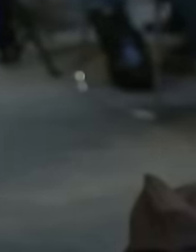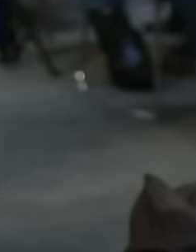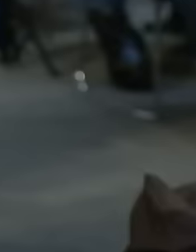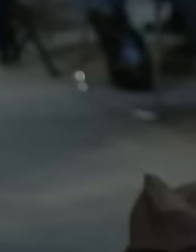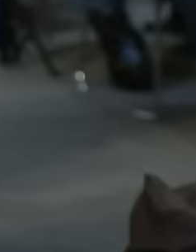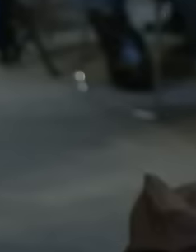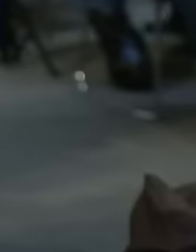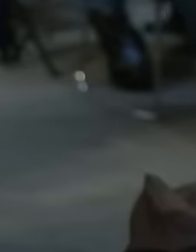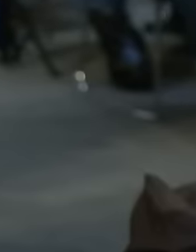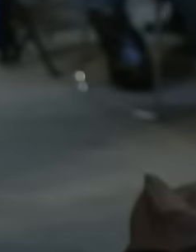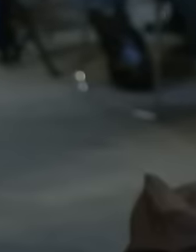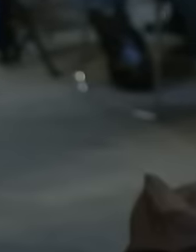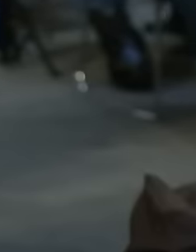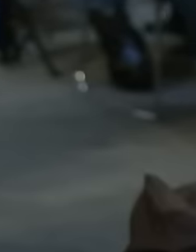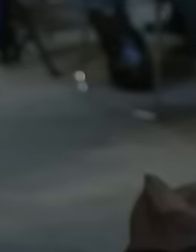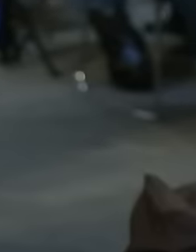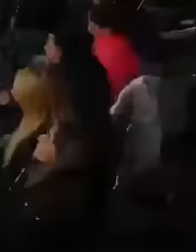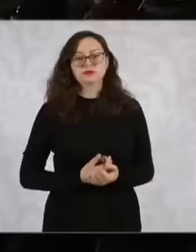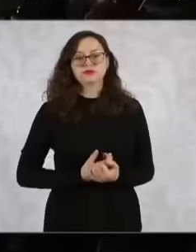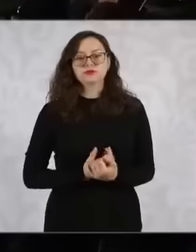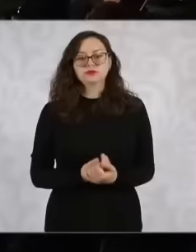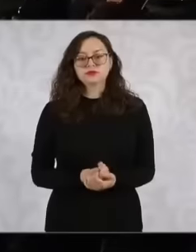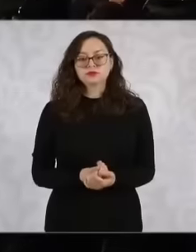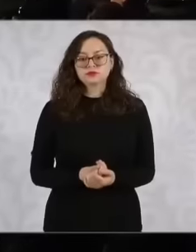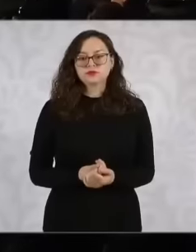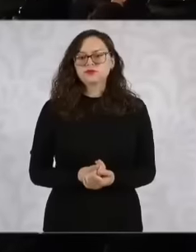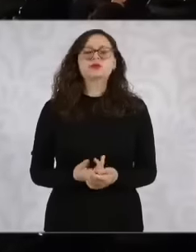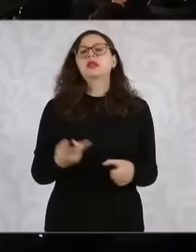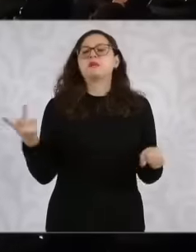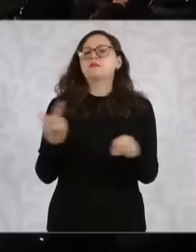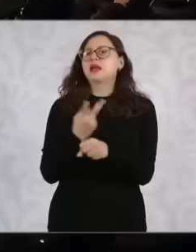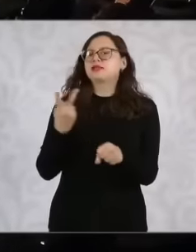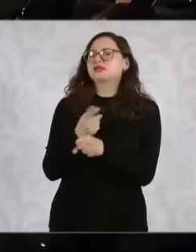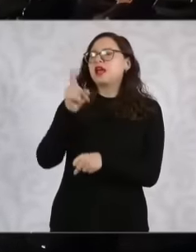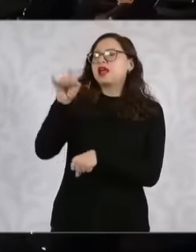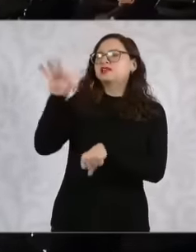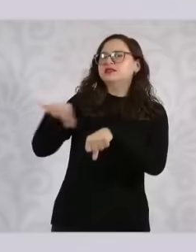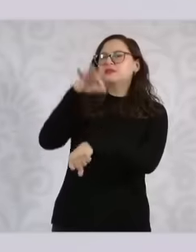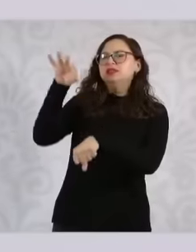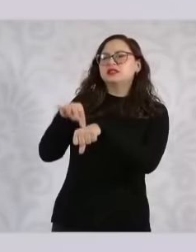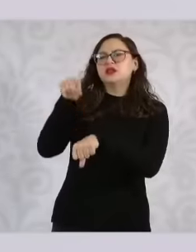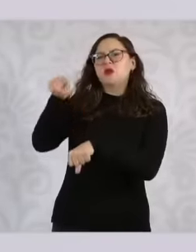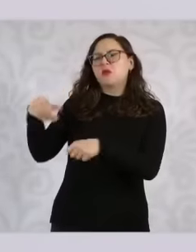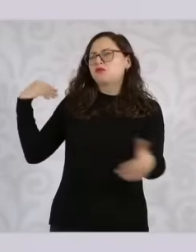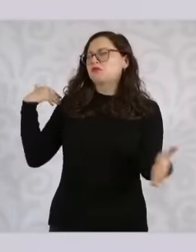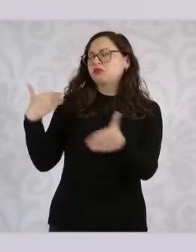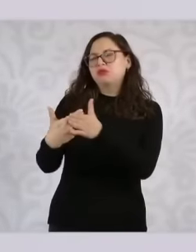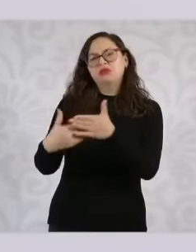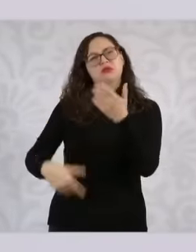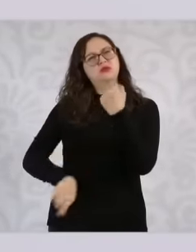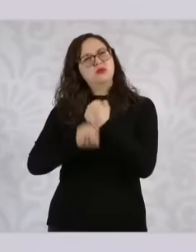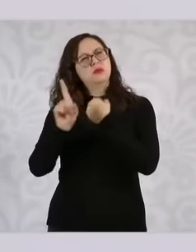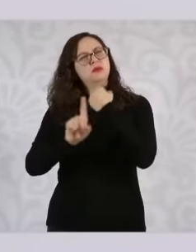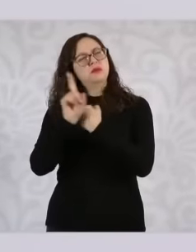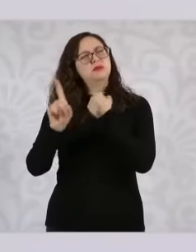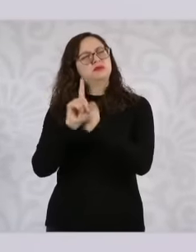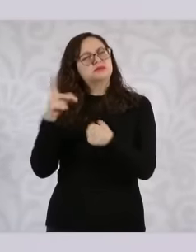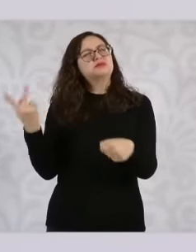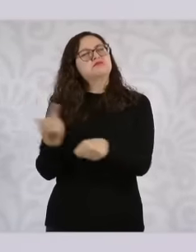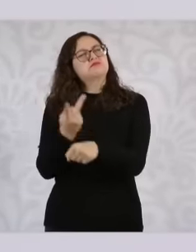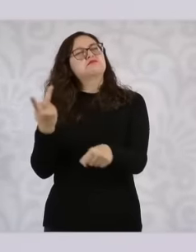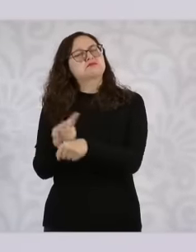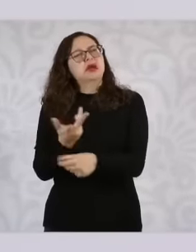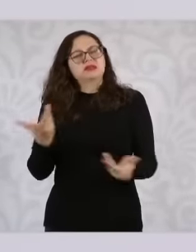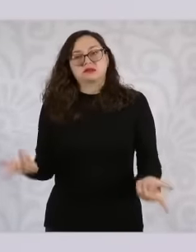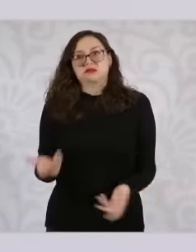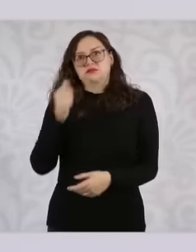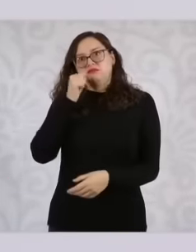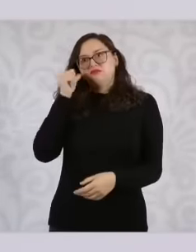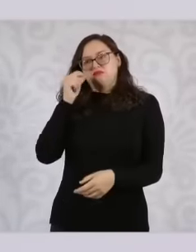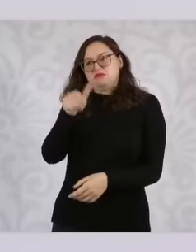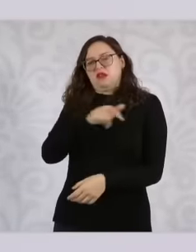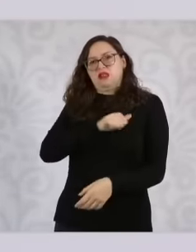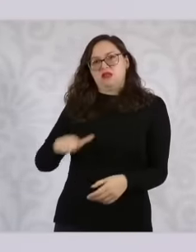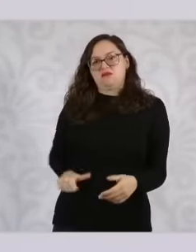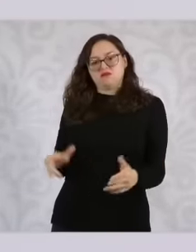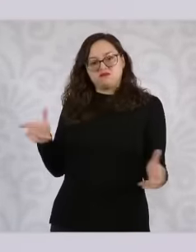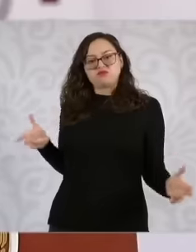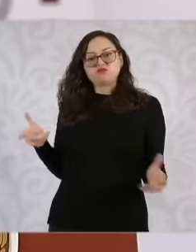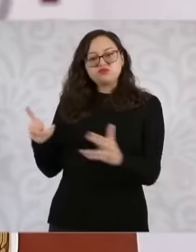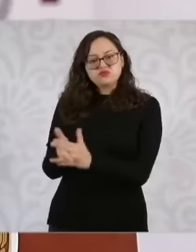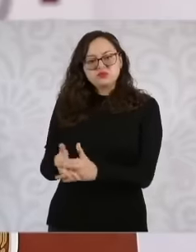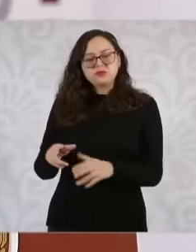in this situation of violence yes Chilpancingo the municipality It does not appear among the municipalities